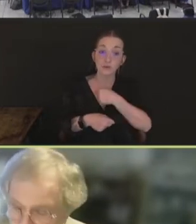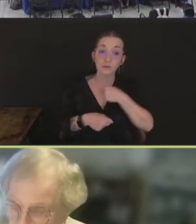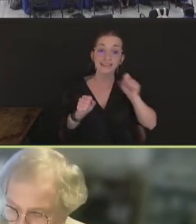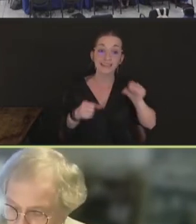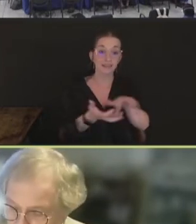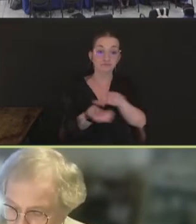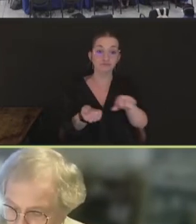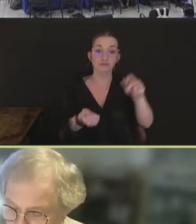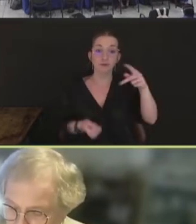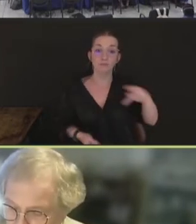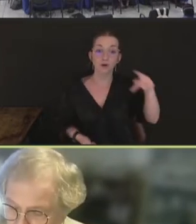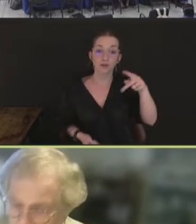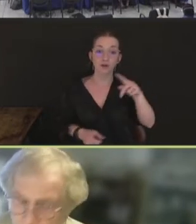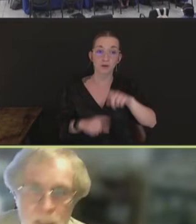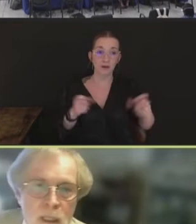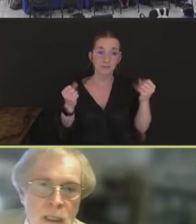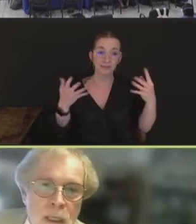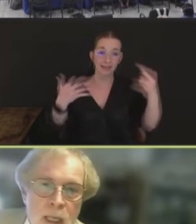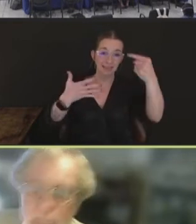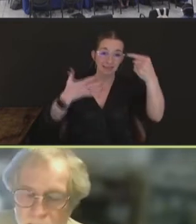have a lot of challenges.